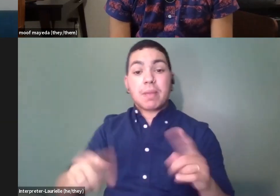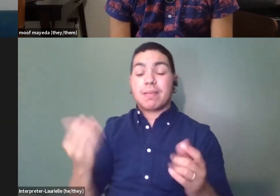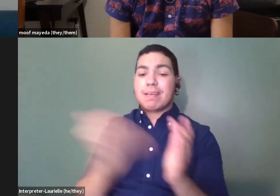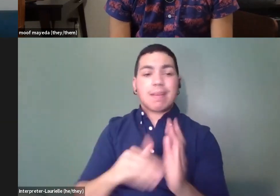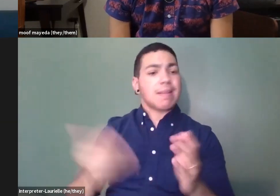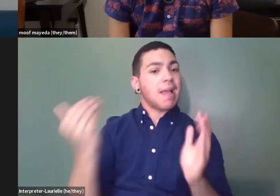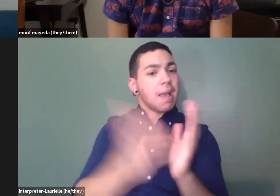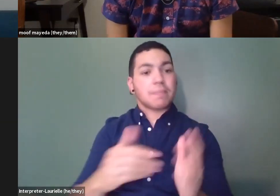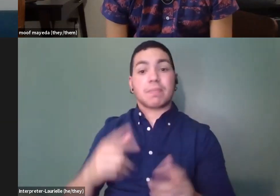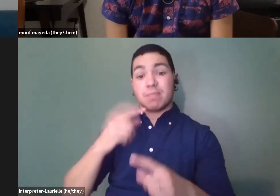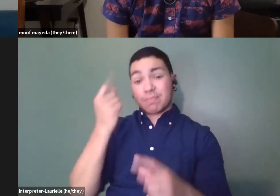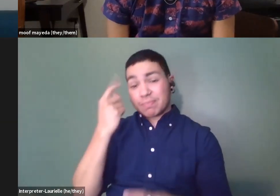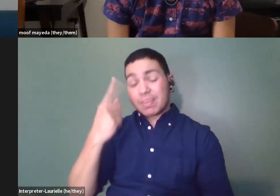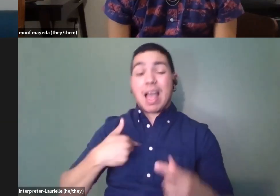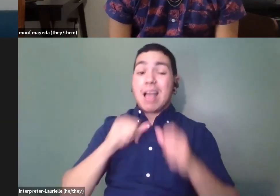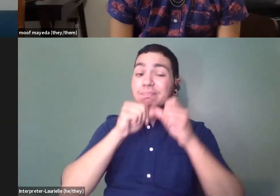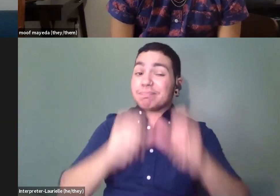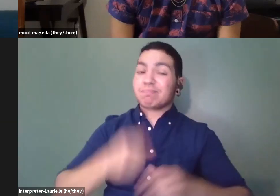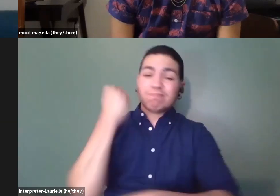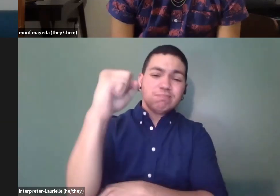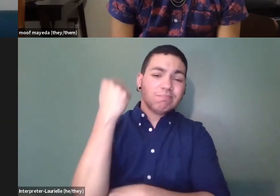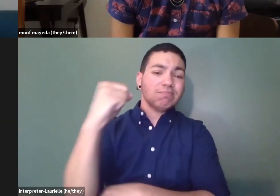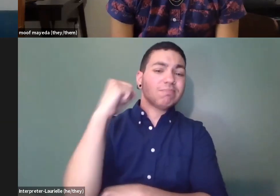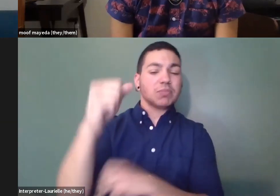So, Iden, I know you've thought some about the